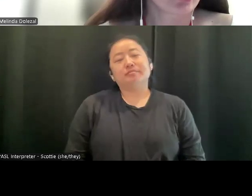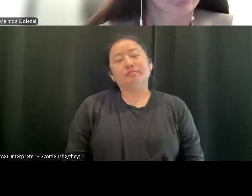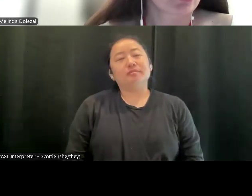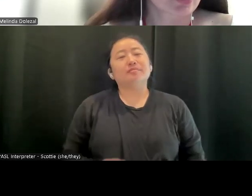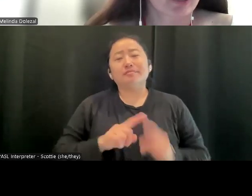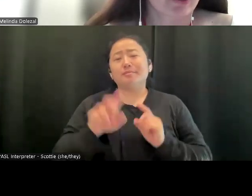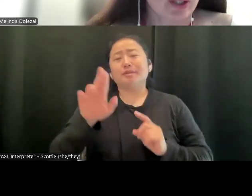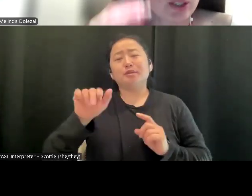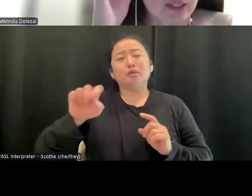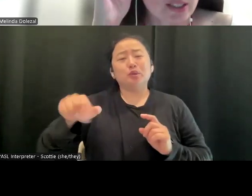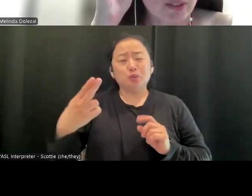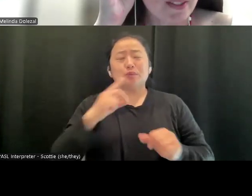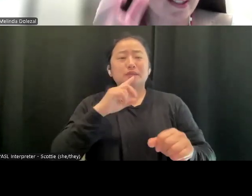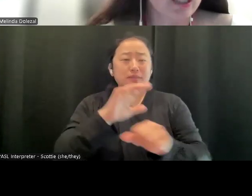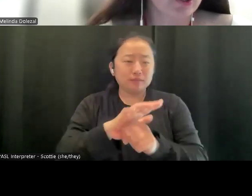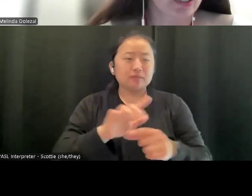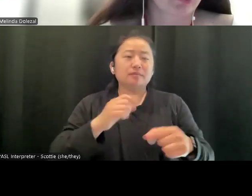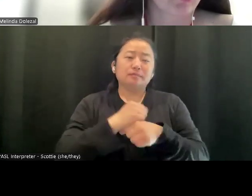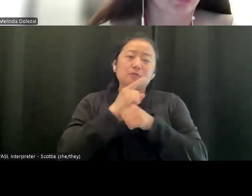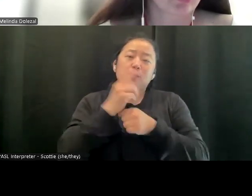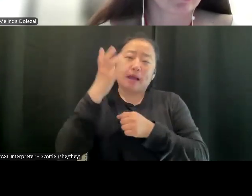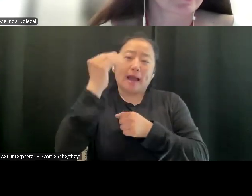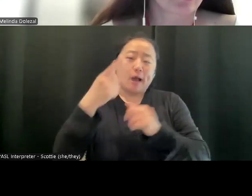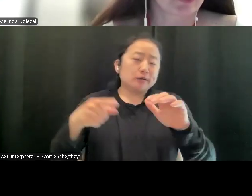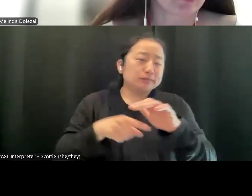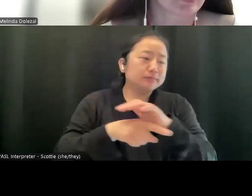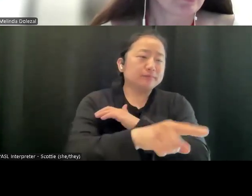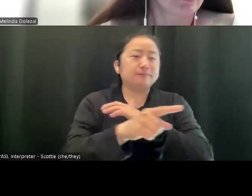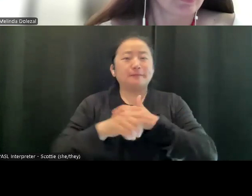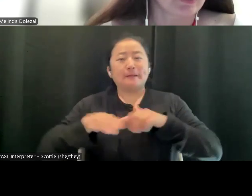adventures and recreational activities available to them regardless of ability.